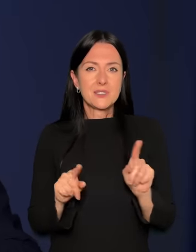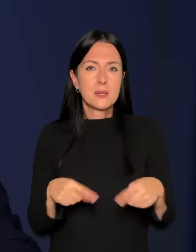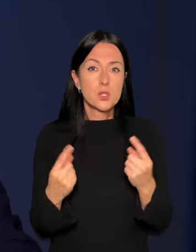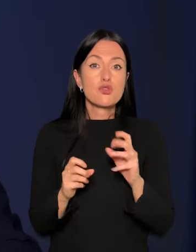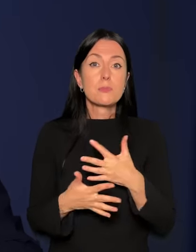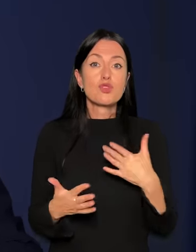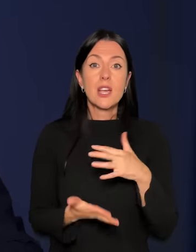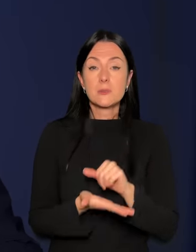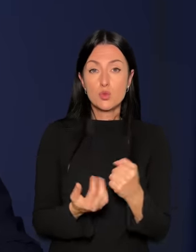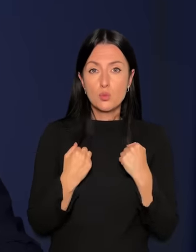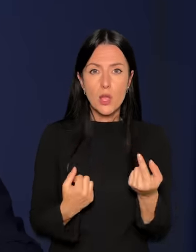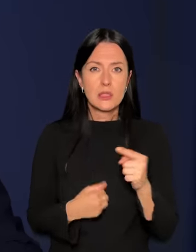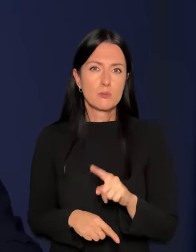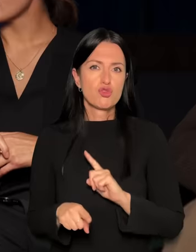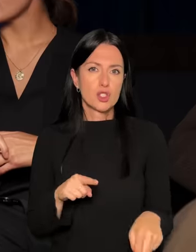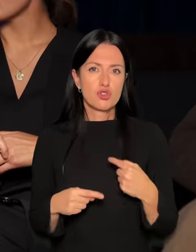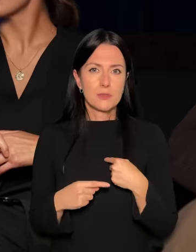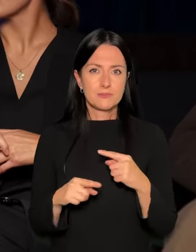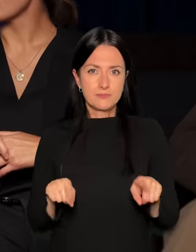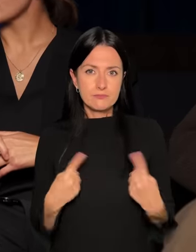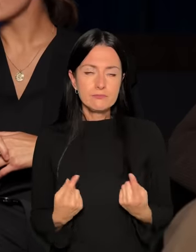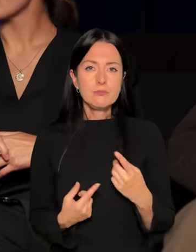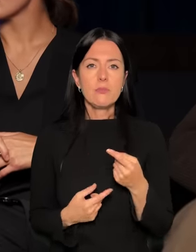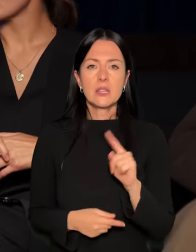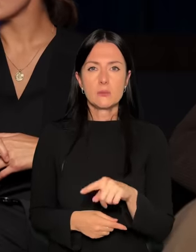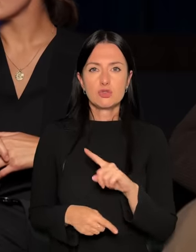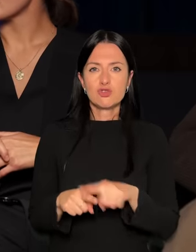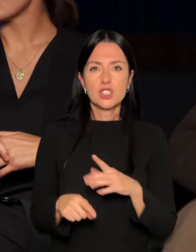The more I do sports, the quicker I recovered, the stronger my body became.